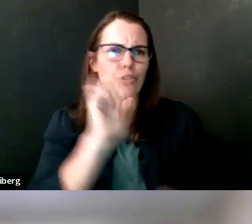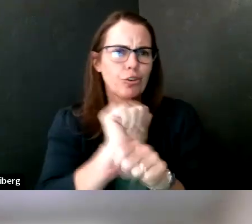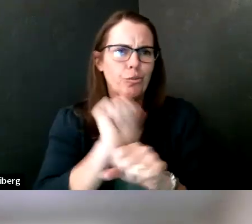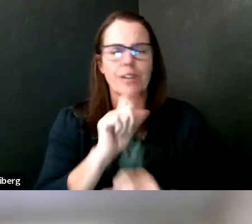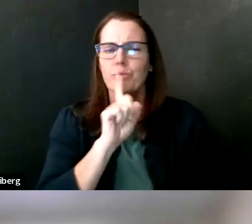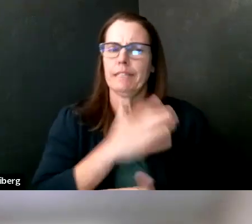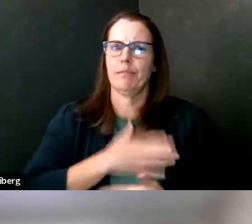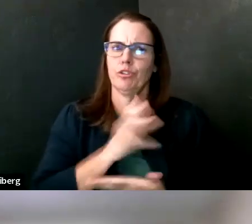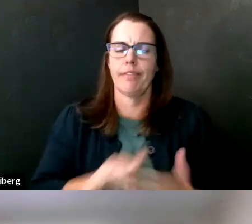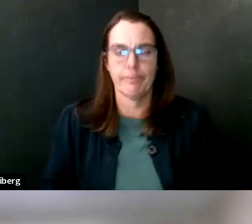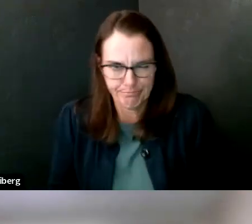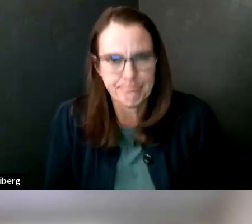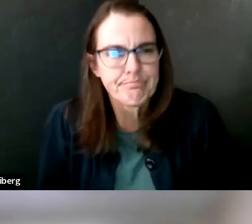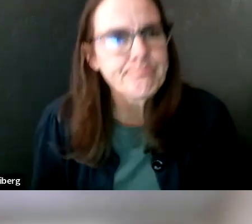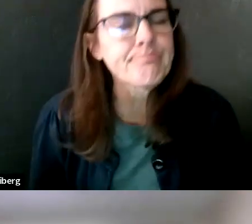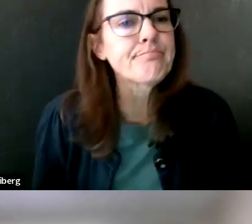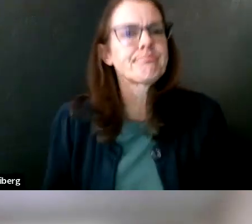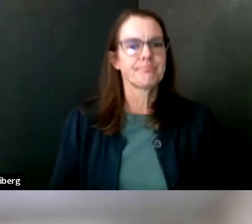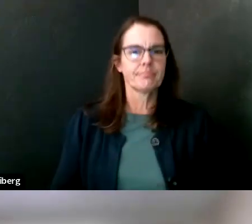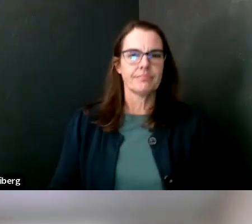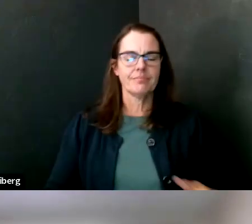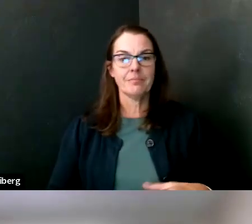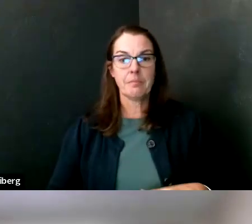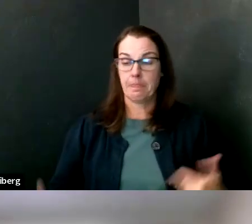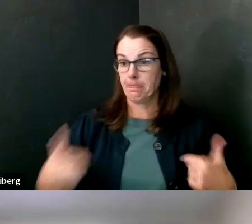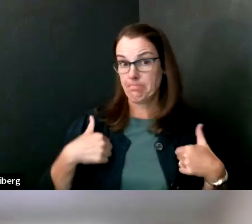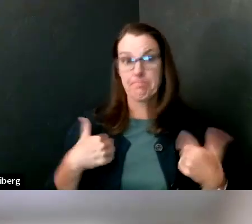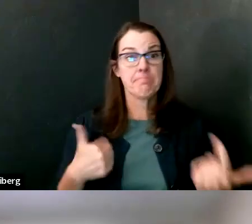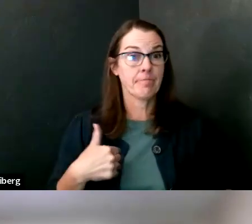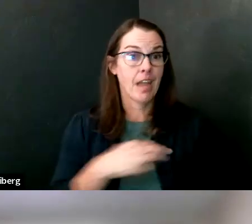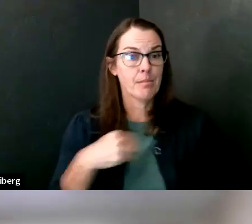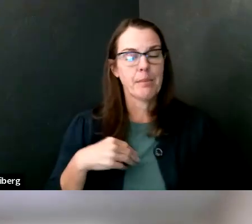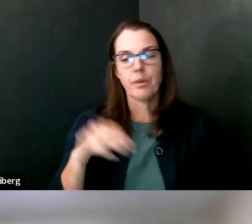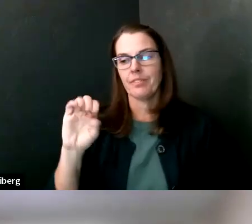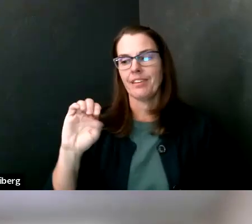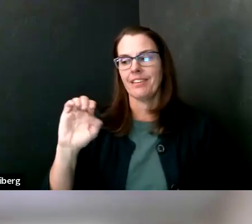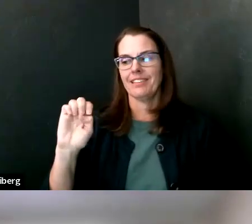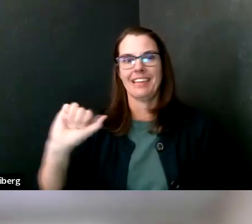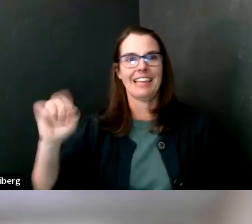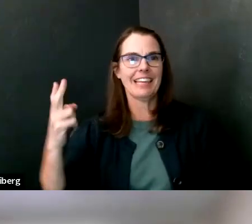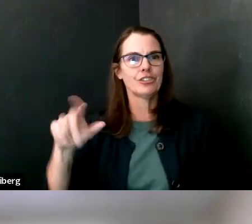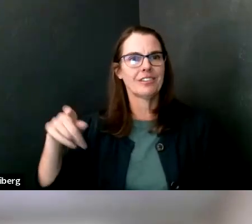appreciate it. Um I am a member of the each pick so I am not going to repeat what Tiffany had to